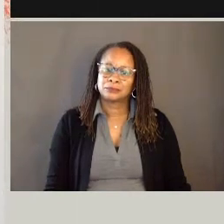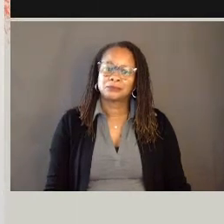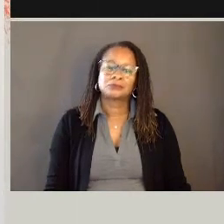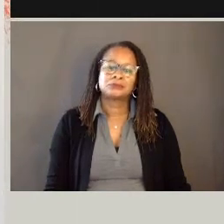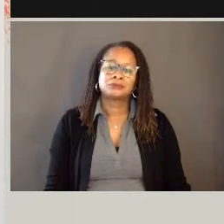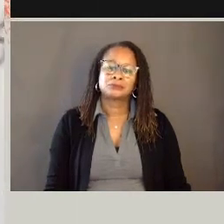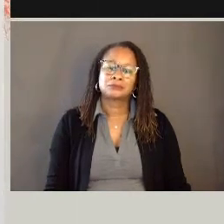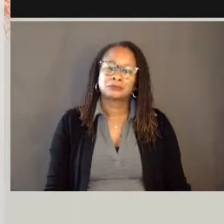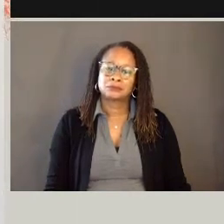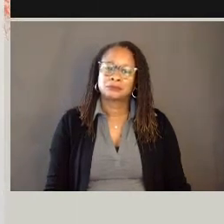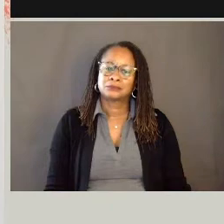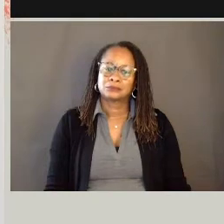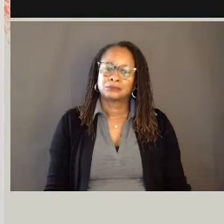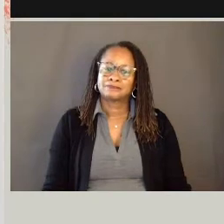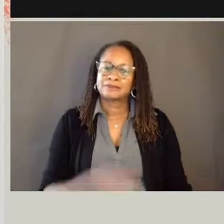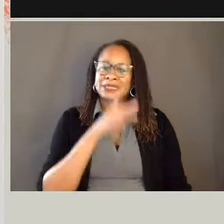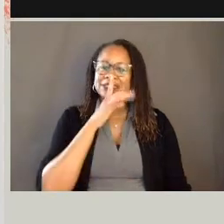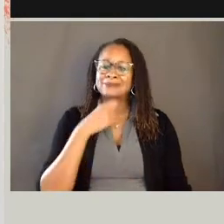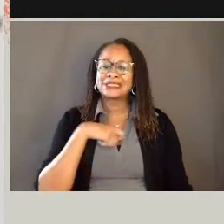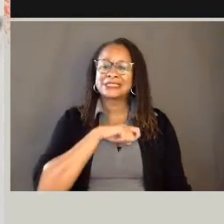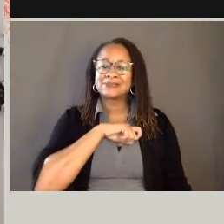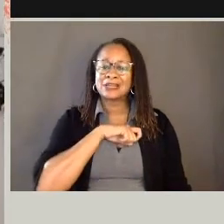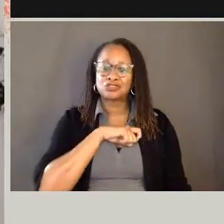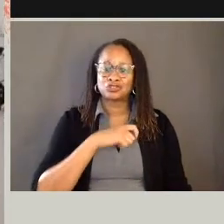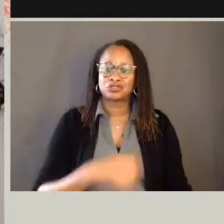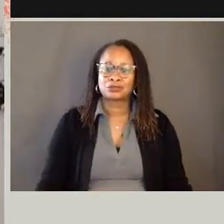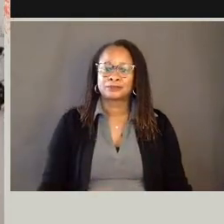(speaking foreign language)